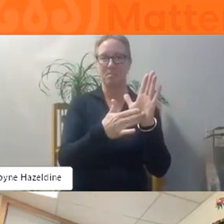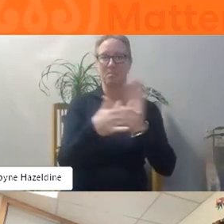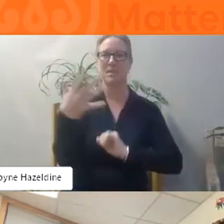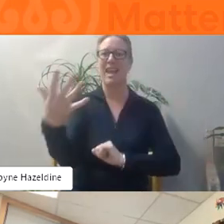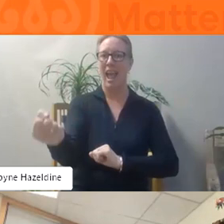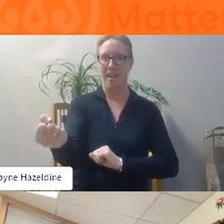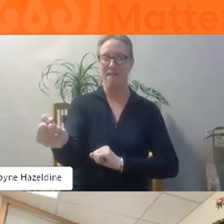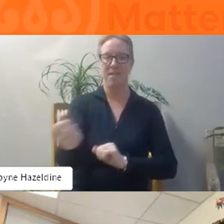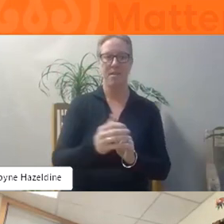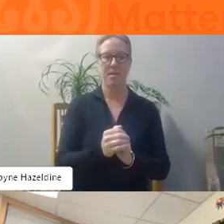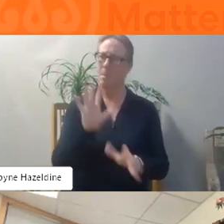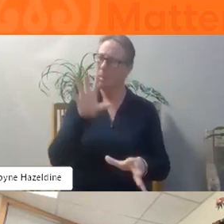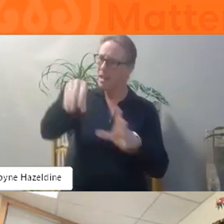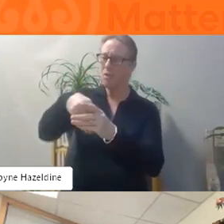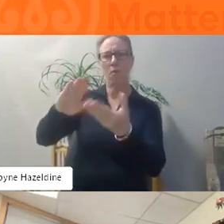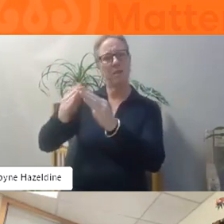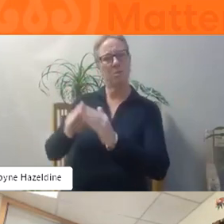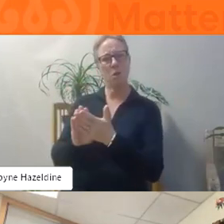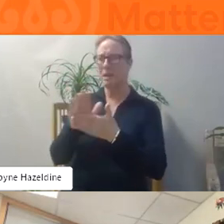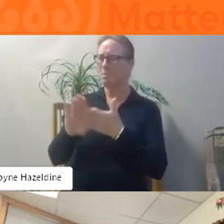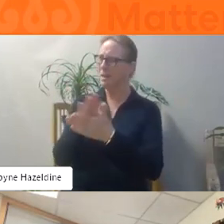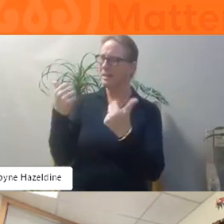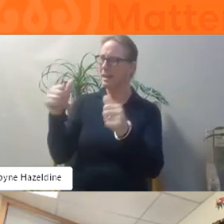being part of a community means being successful as well. So, you